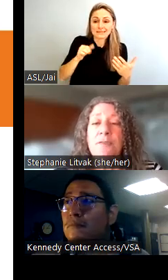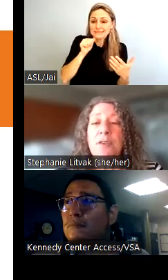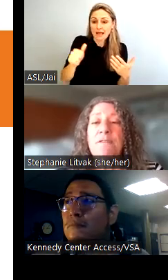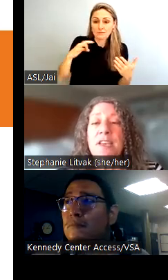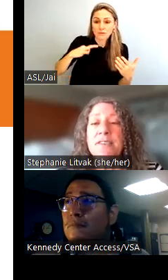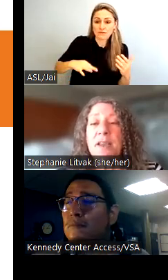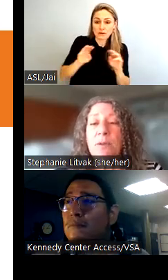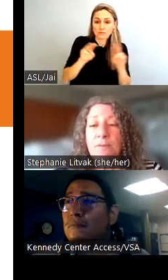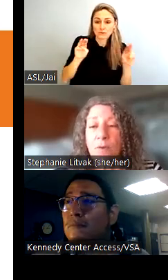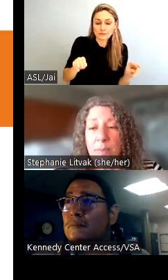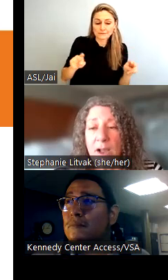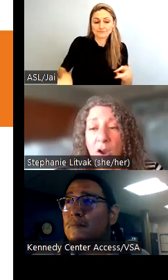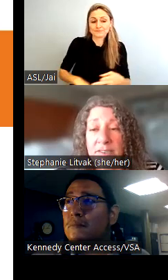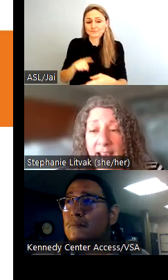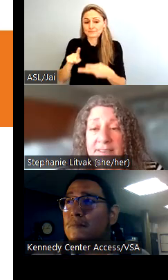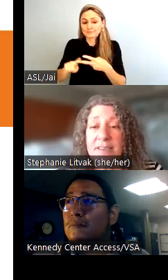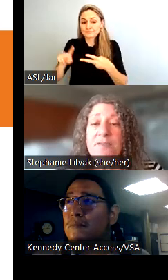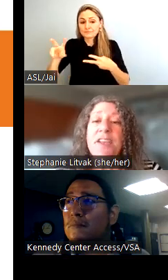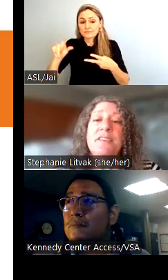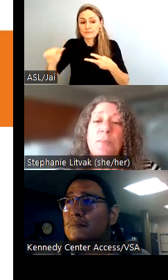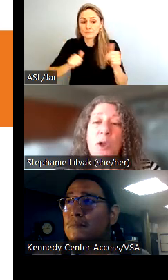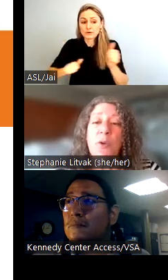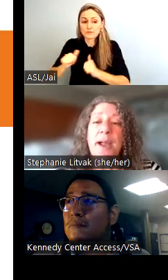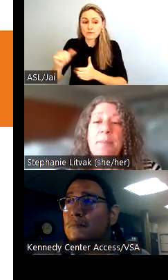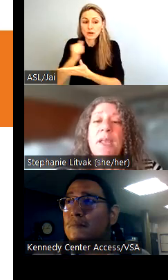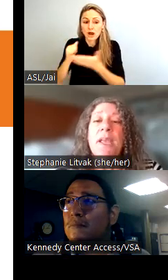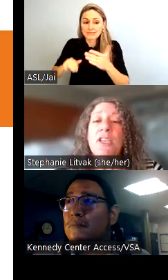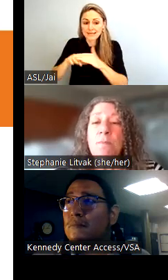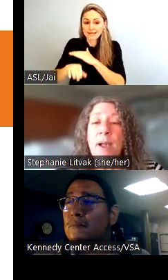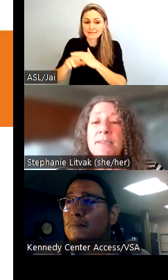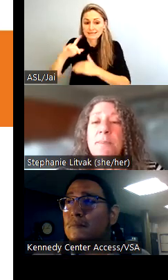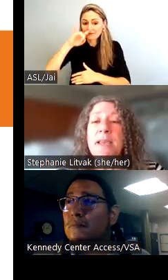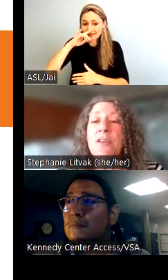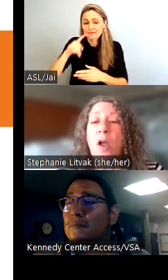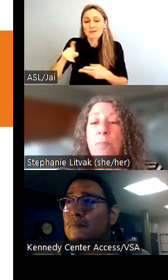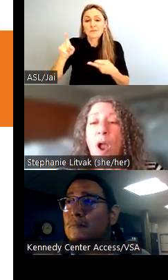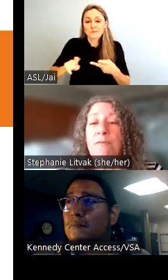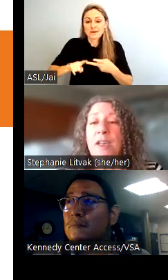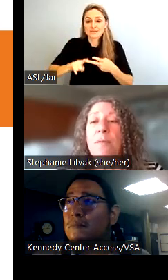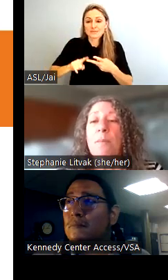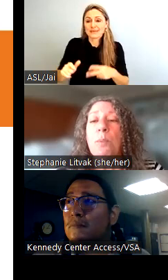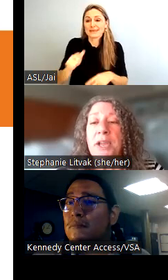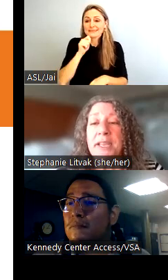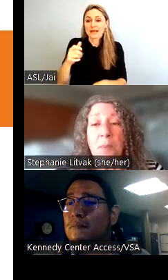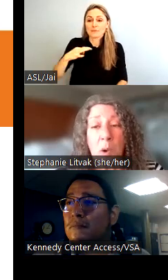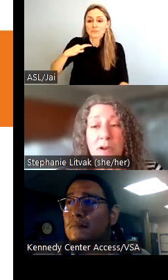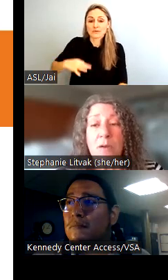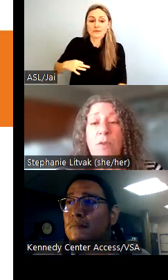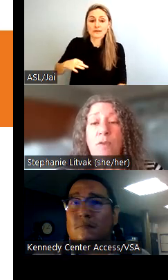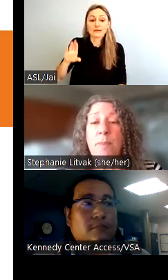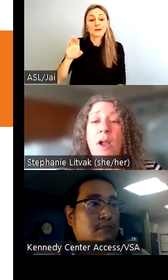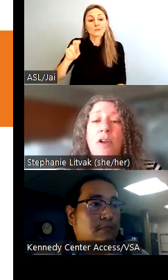And for the VSA Performing Arts Access for Kids Program you must be a nonprofit performing